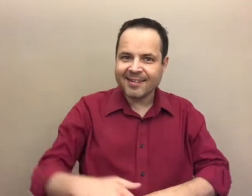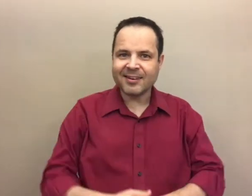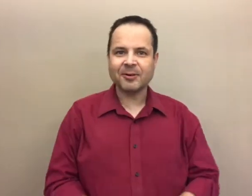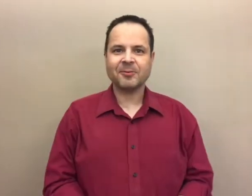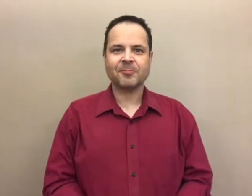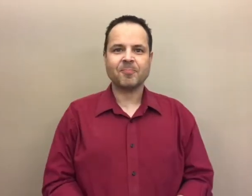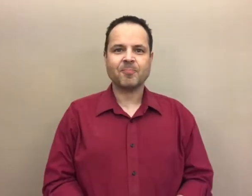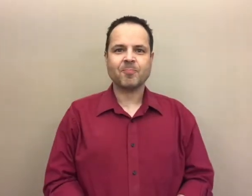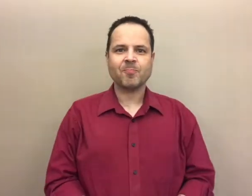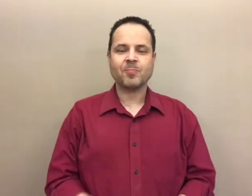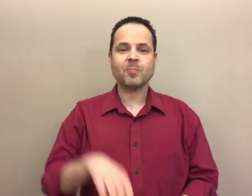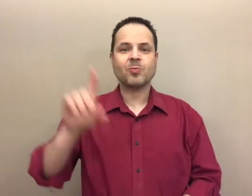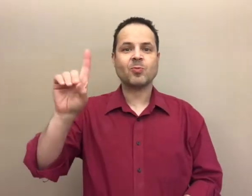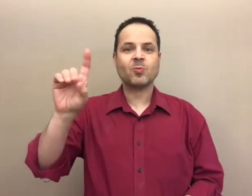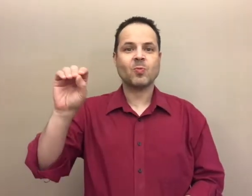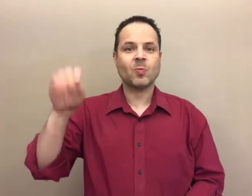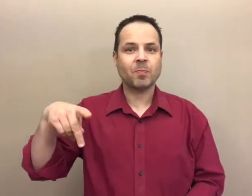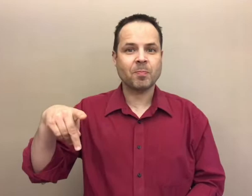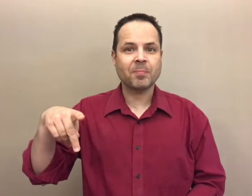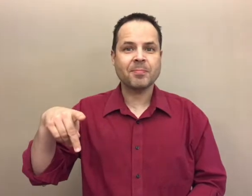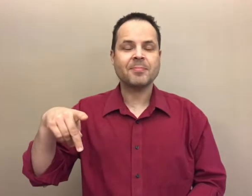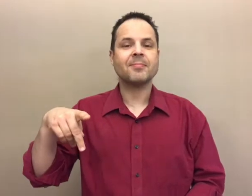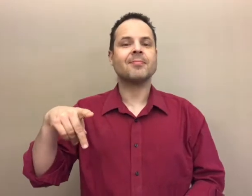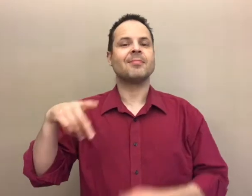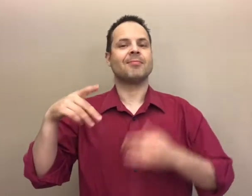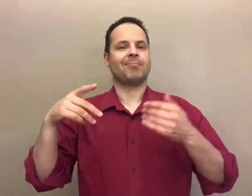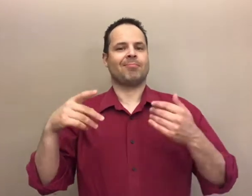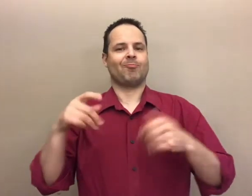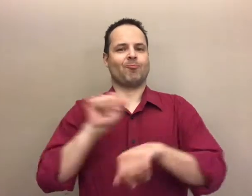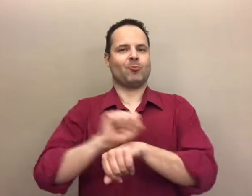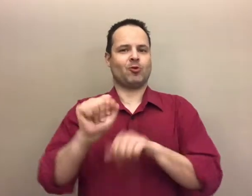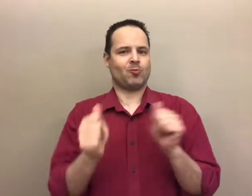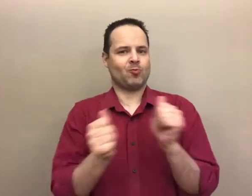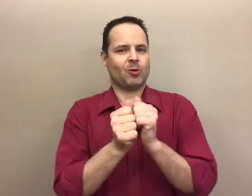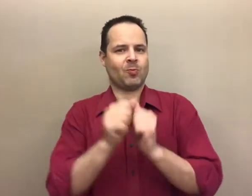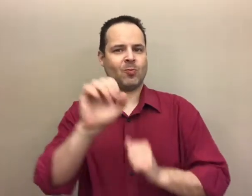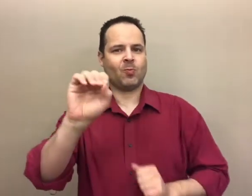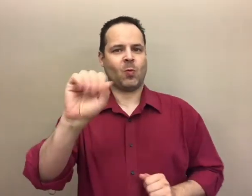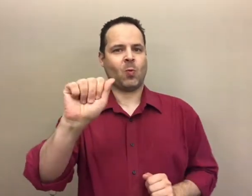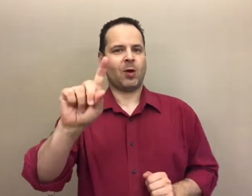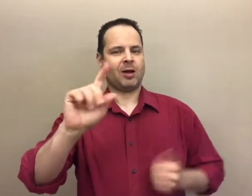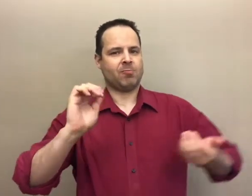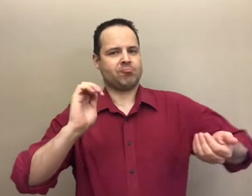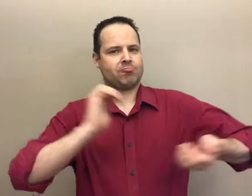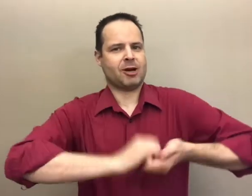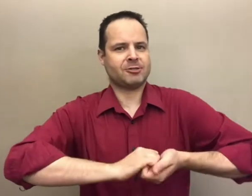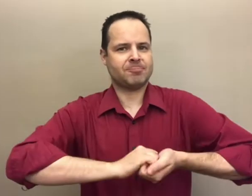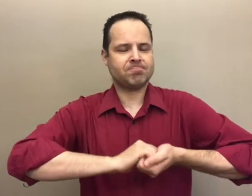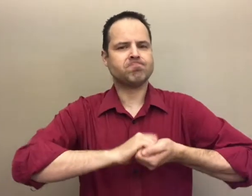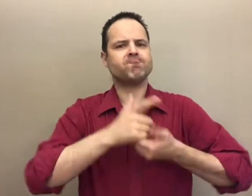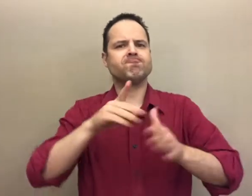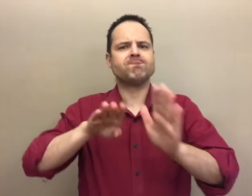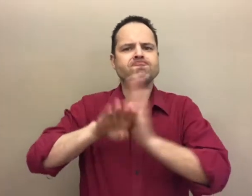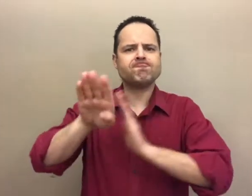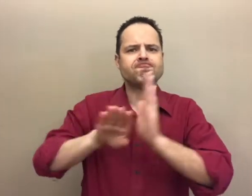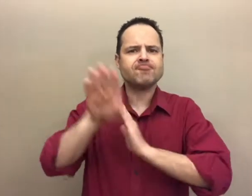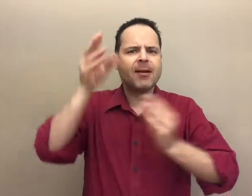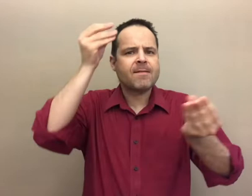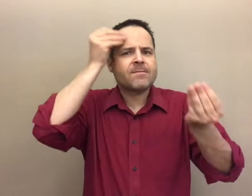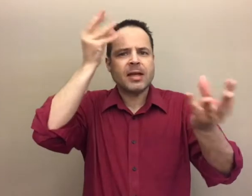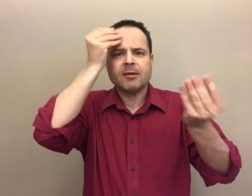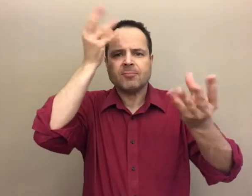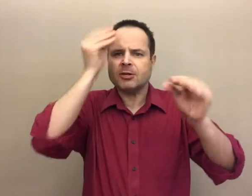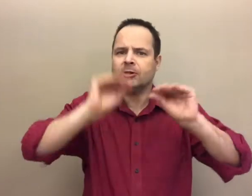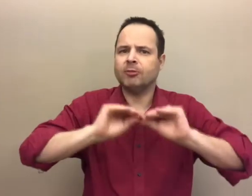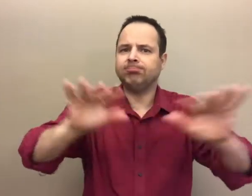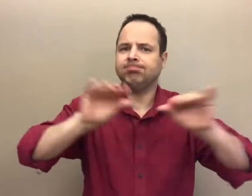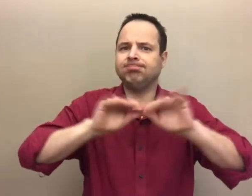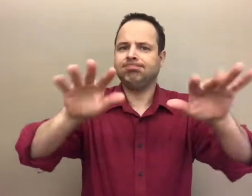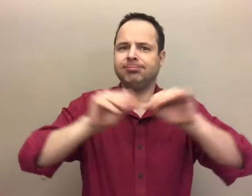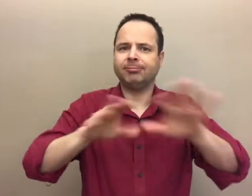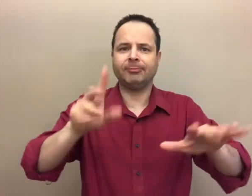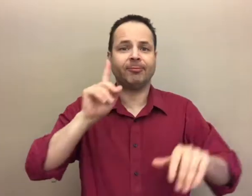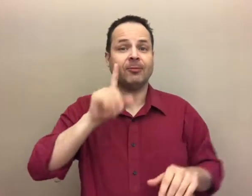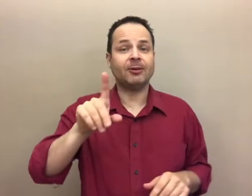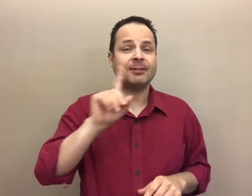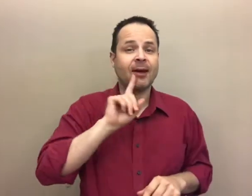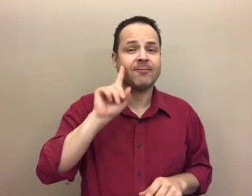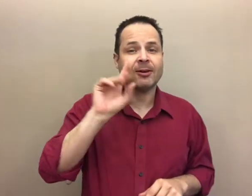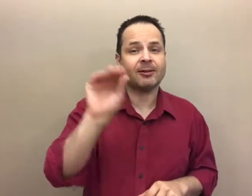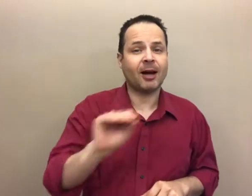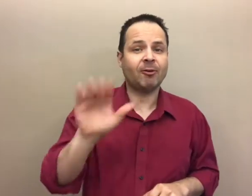Hello. DOP is working with OAD in partnership in developing information to share to Deaf communities across Ontario.